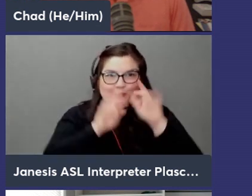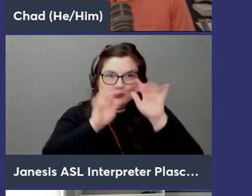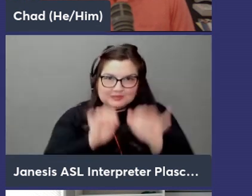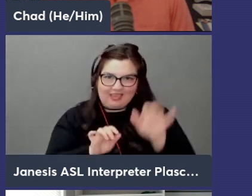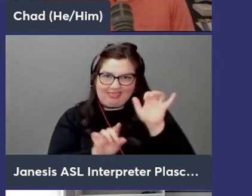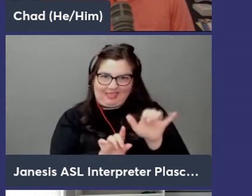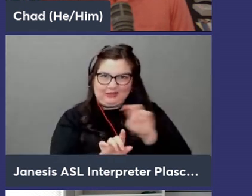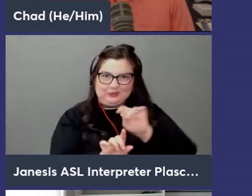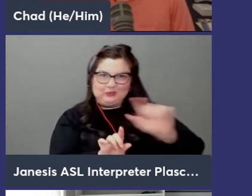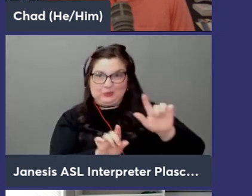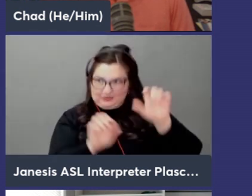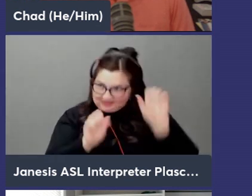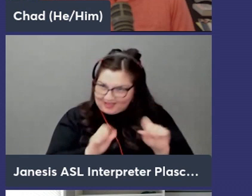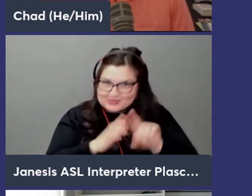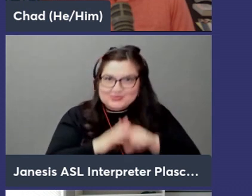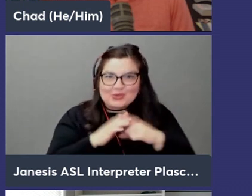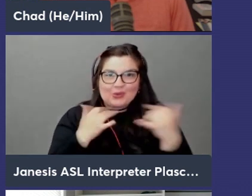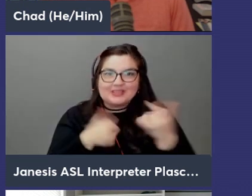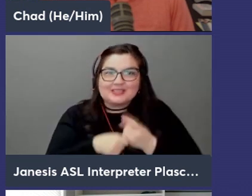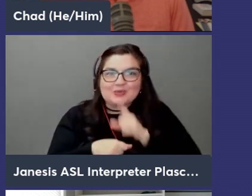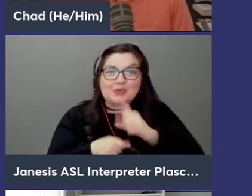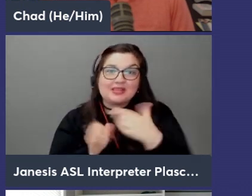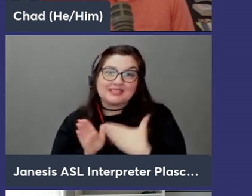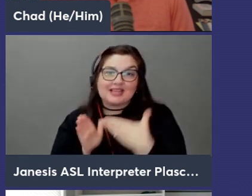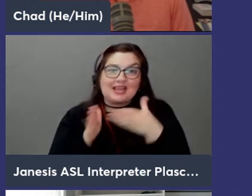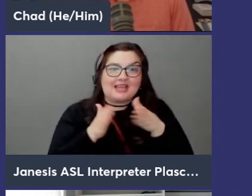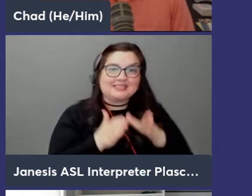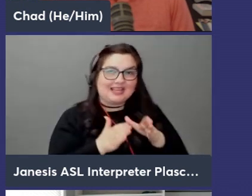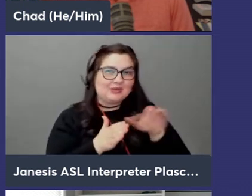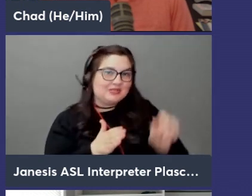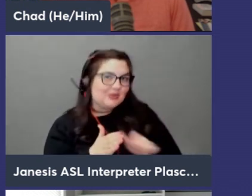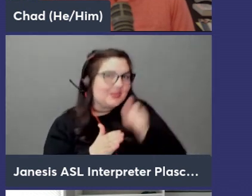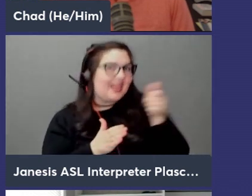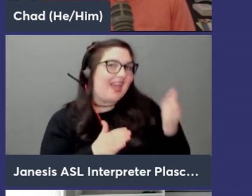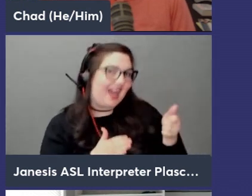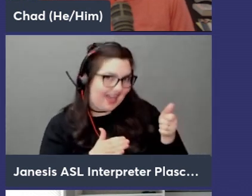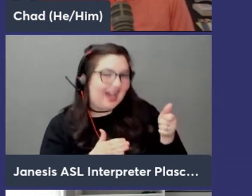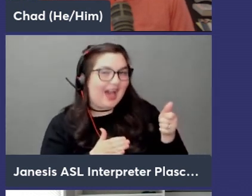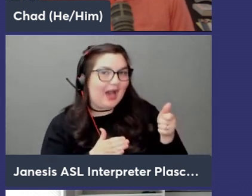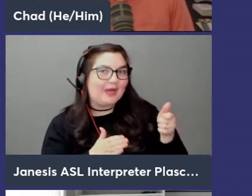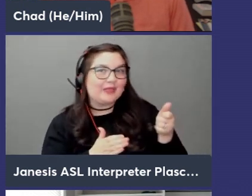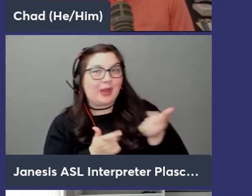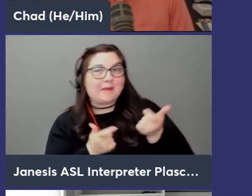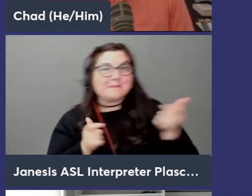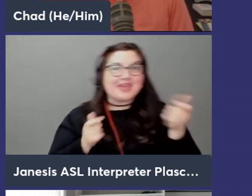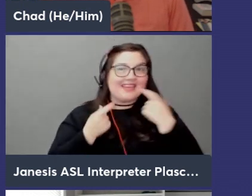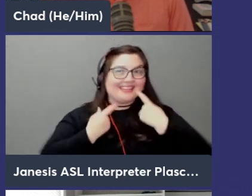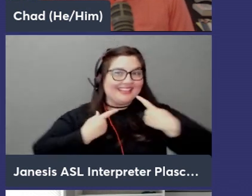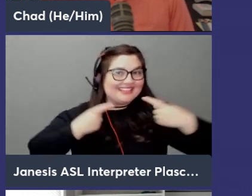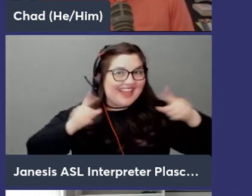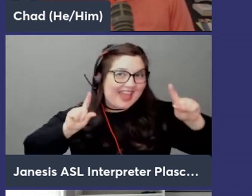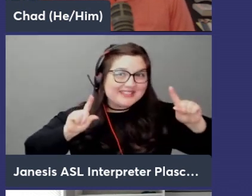which actually is a nice segue into the other. The other big announcement we wanted to bring up today,